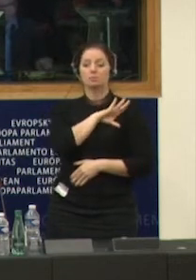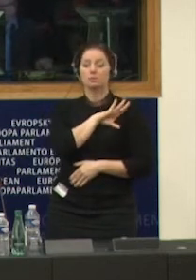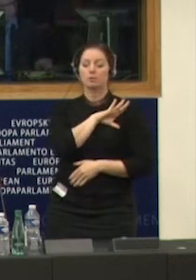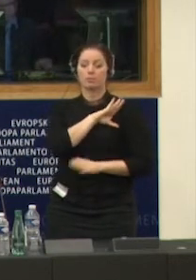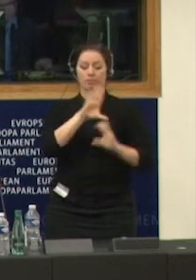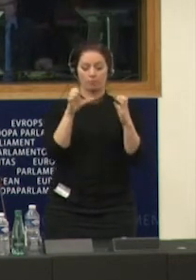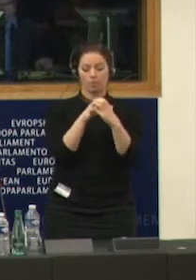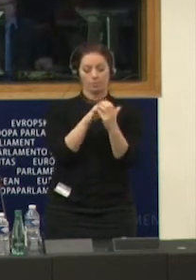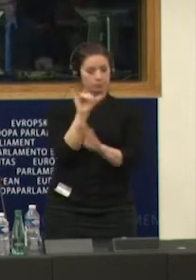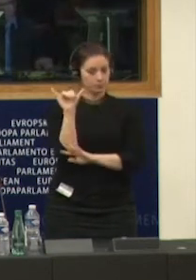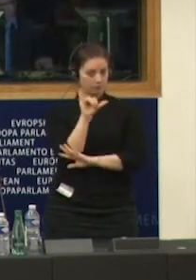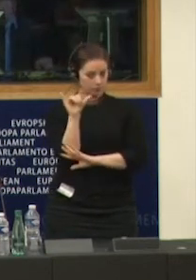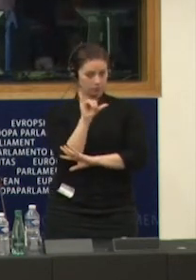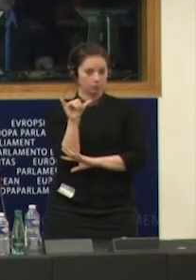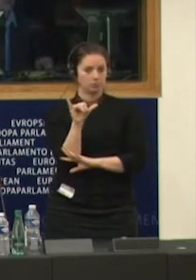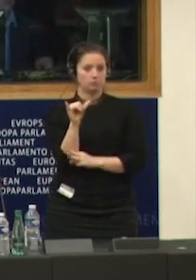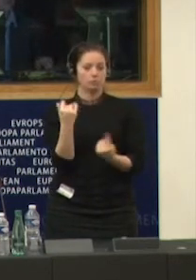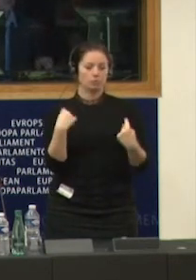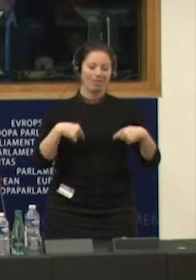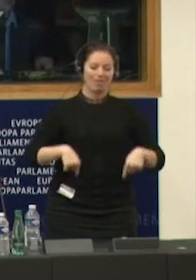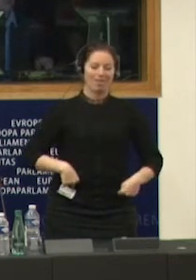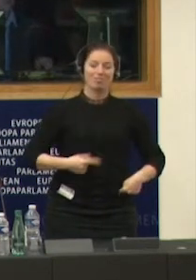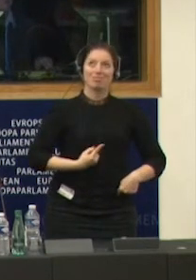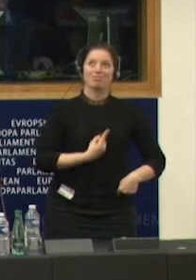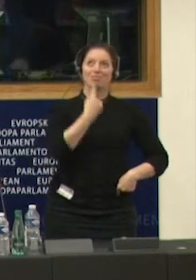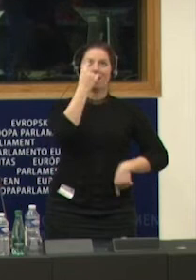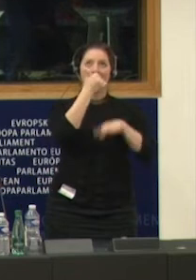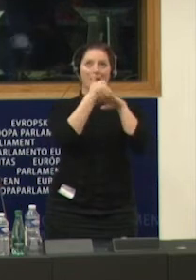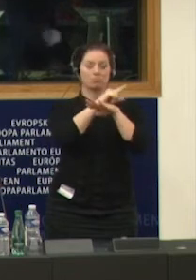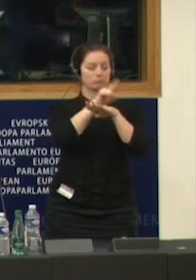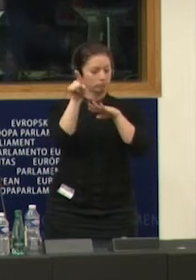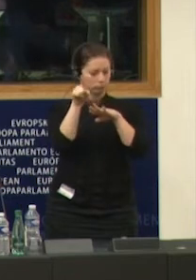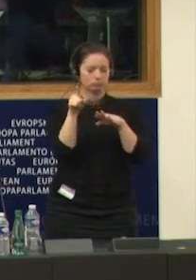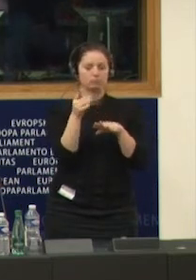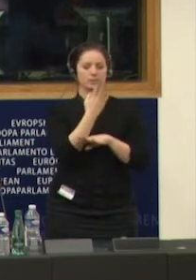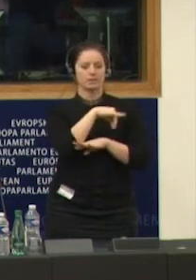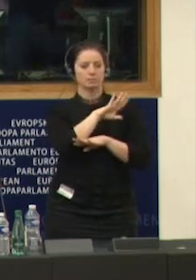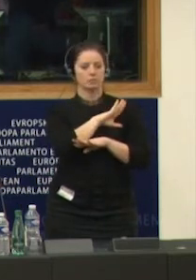So how do we help young people onto the labour market? They do it themselves. They are given support. From the outsets